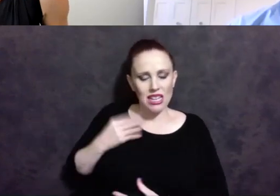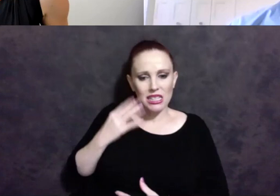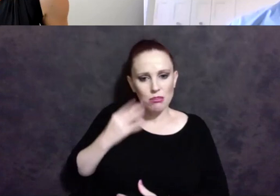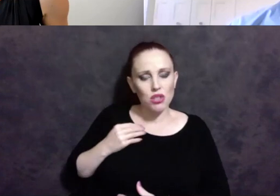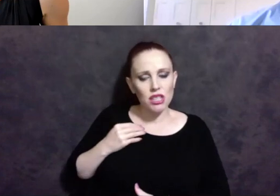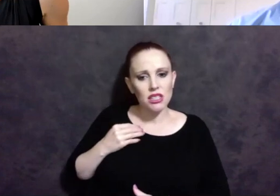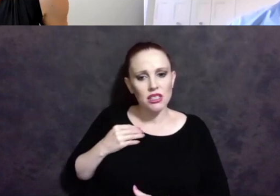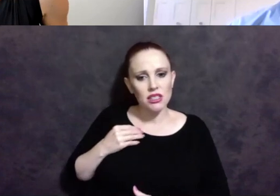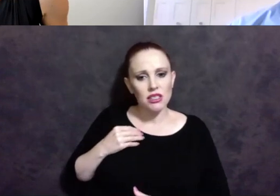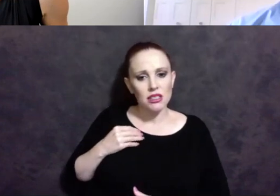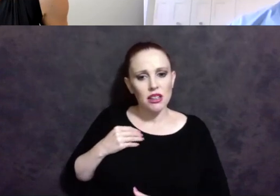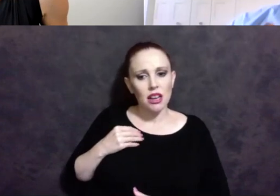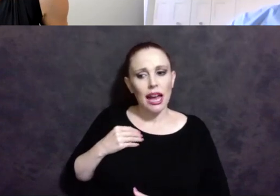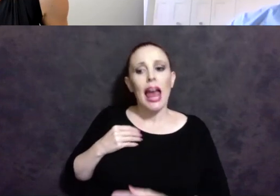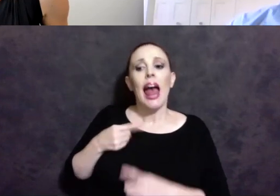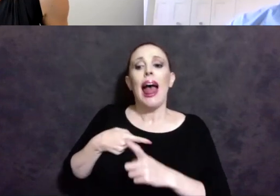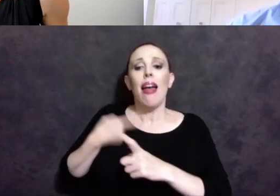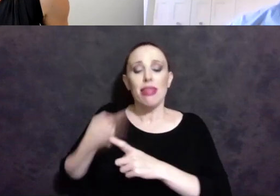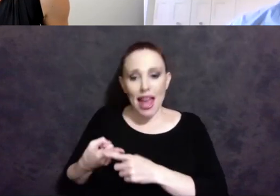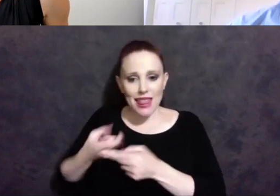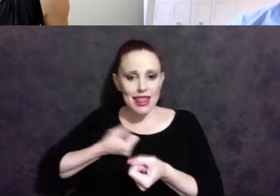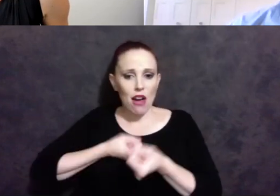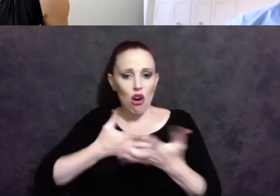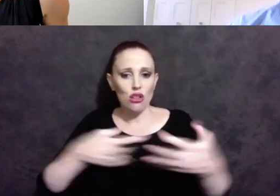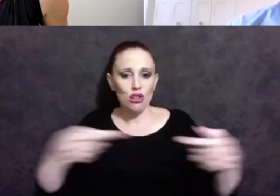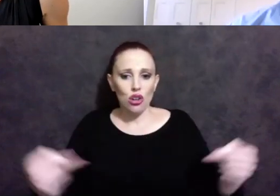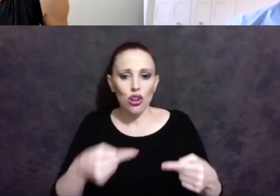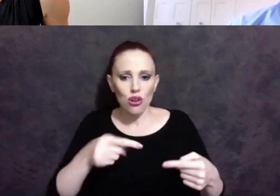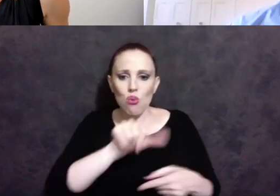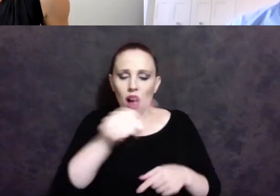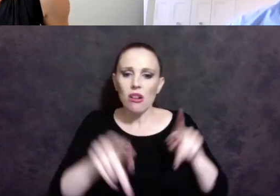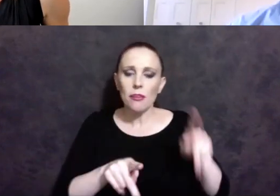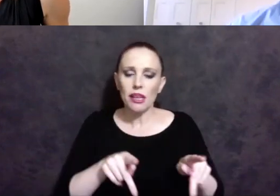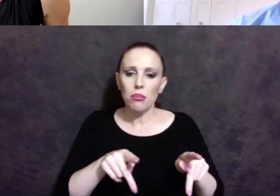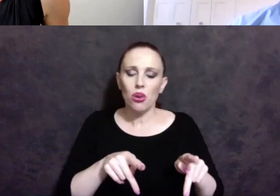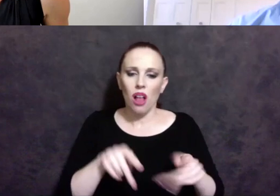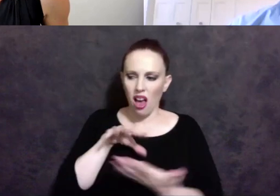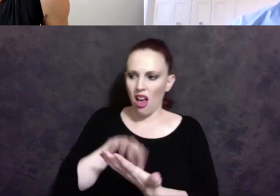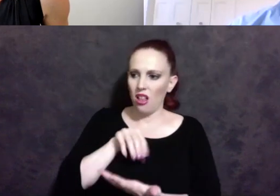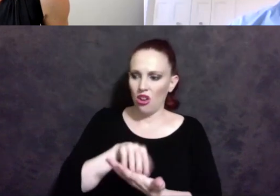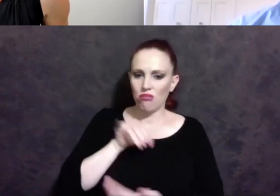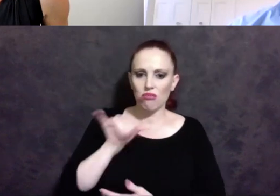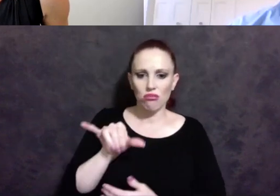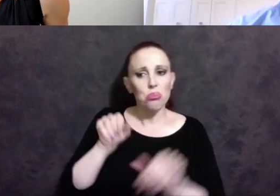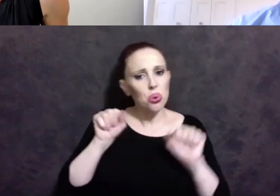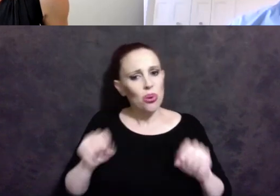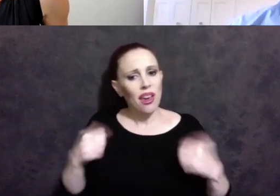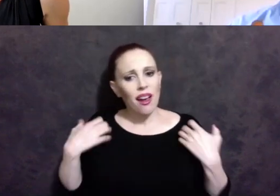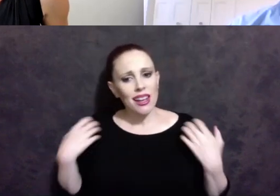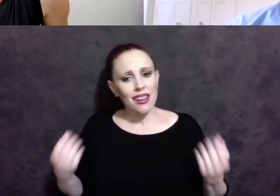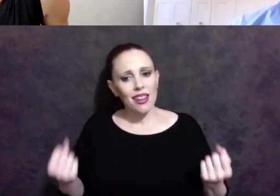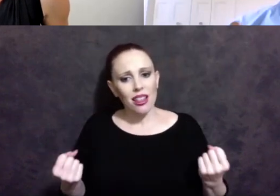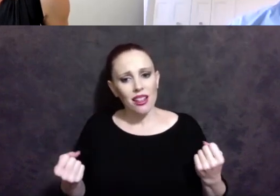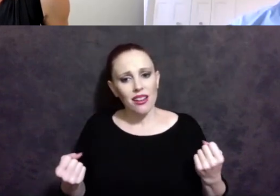then egregious harms they have caused other people, is that you can heal. But that healing